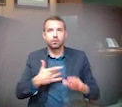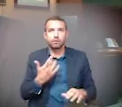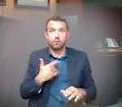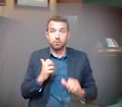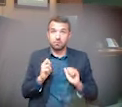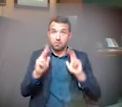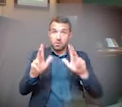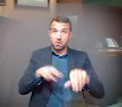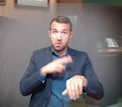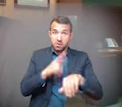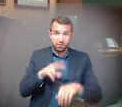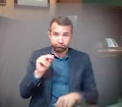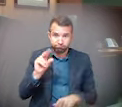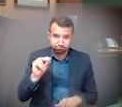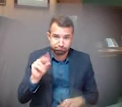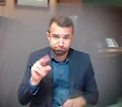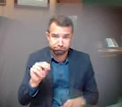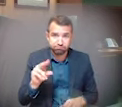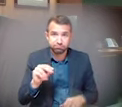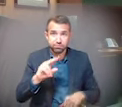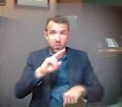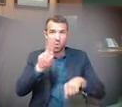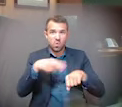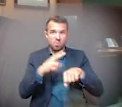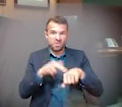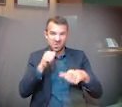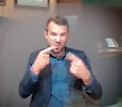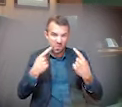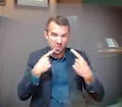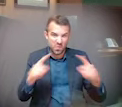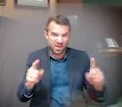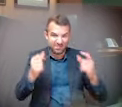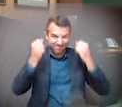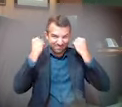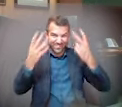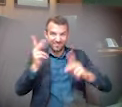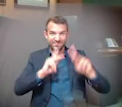do that because normal actually doesn't work for a lot of people for a lot of different reasons?|.